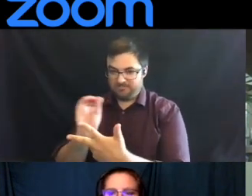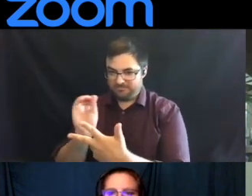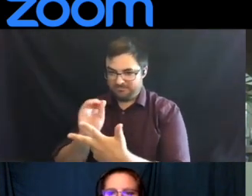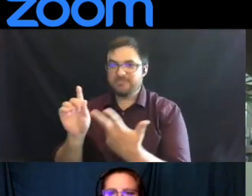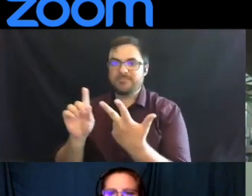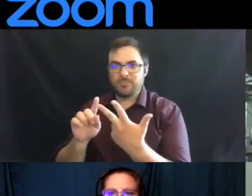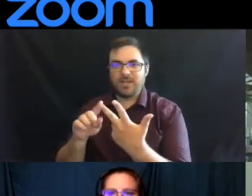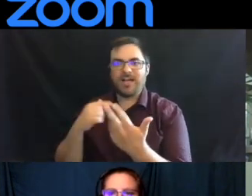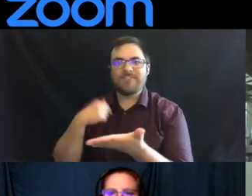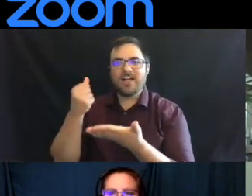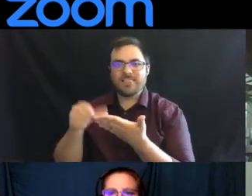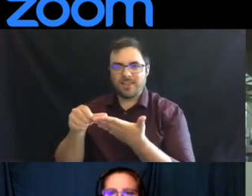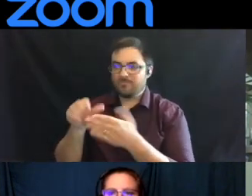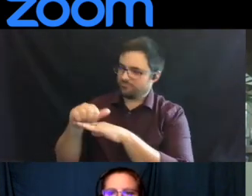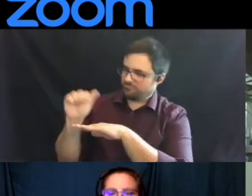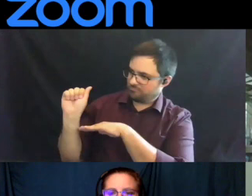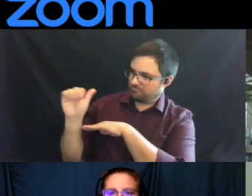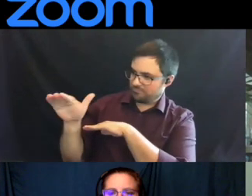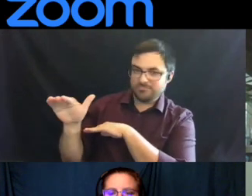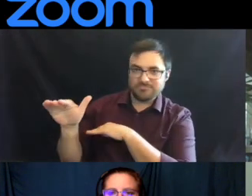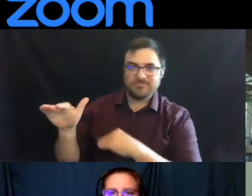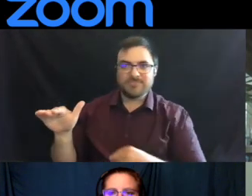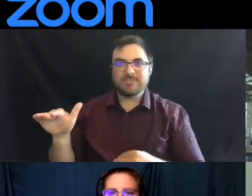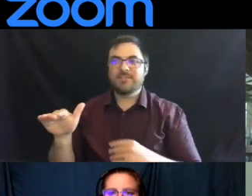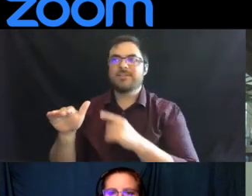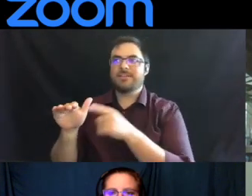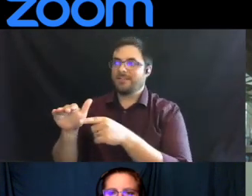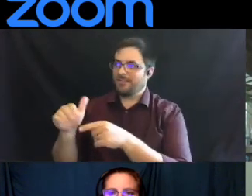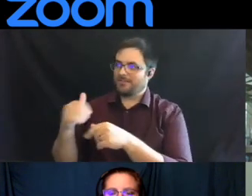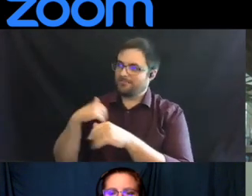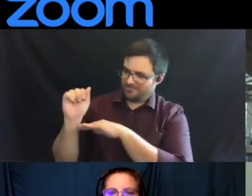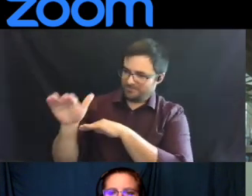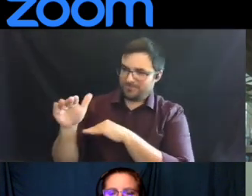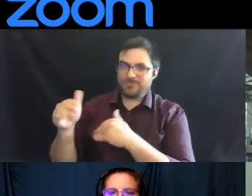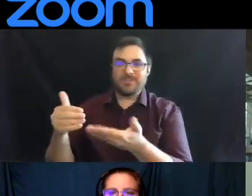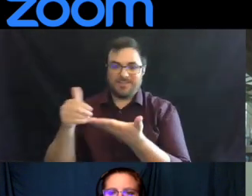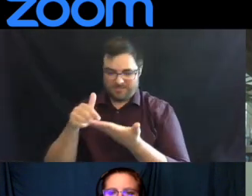that we send them with a questionnaire that at least tells them about the Meet and Greet,